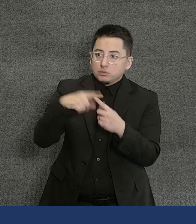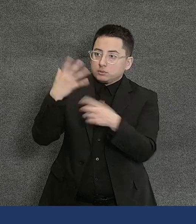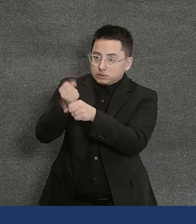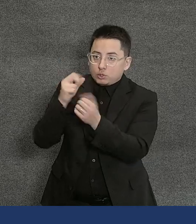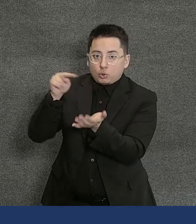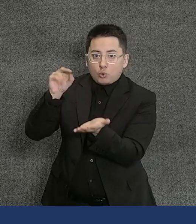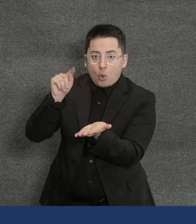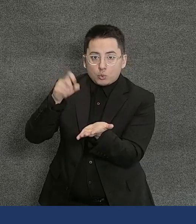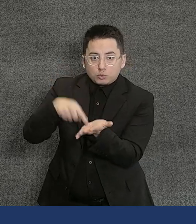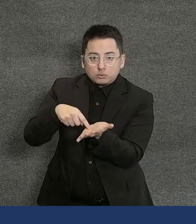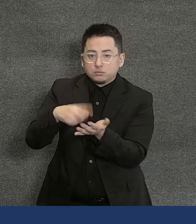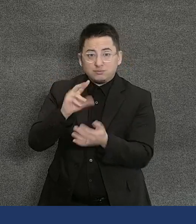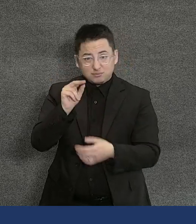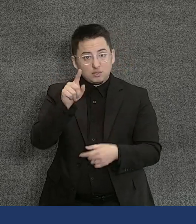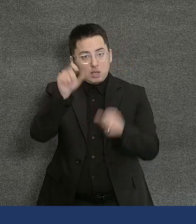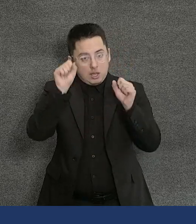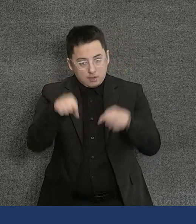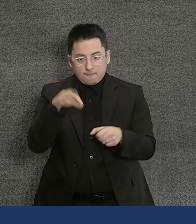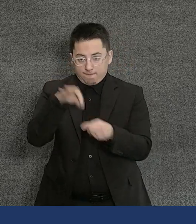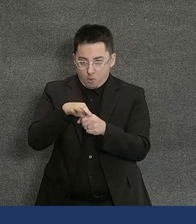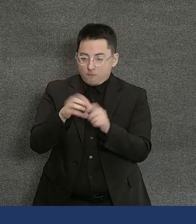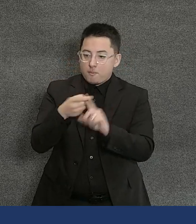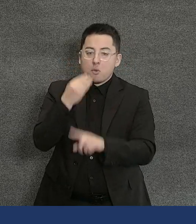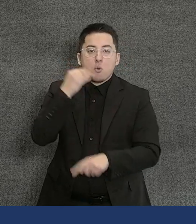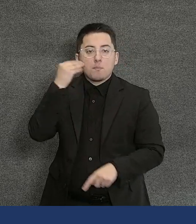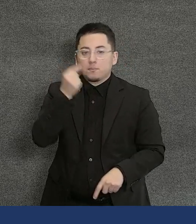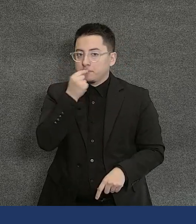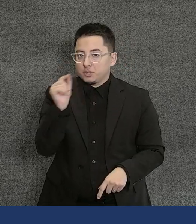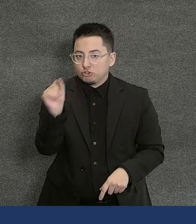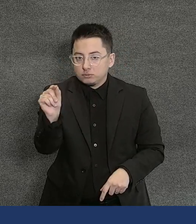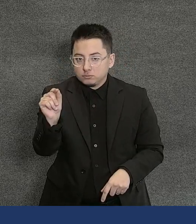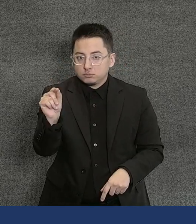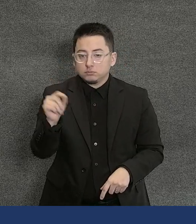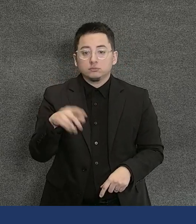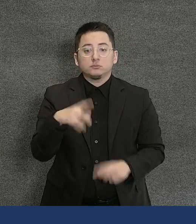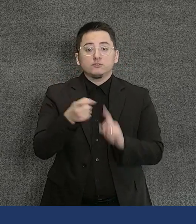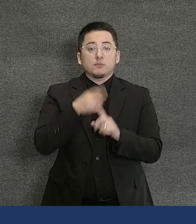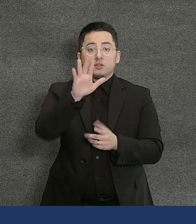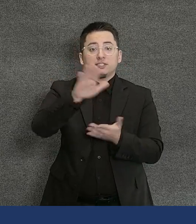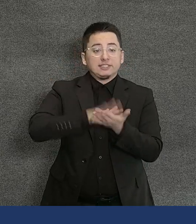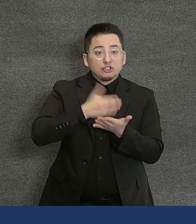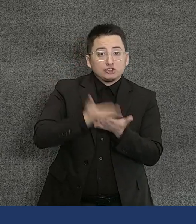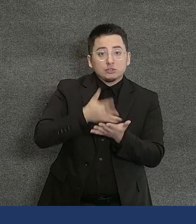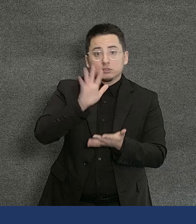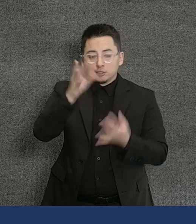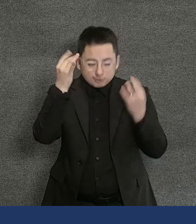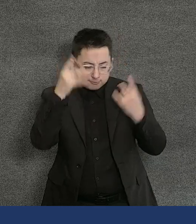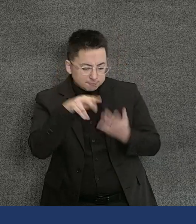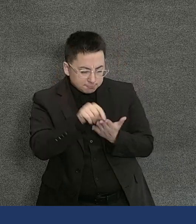you can vote from your couch, you can vote from your kitchen table. And it's no one's business why you want to vote that way.